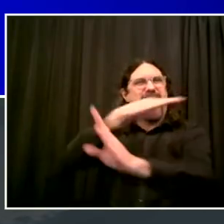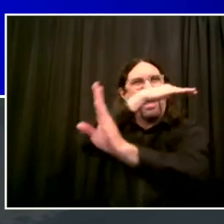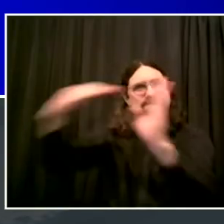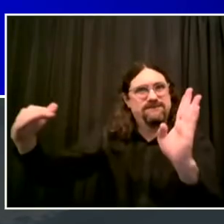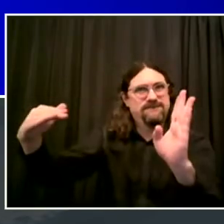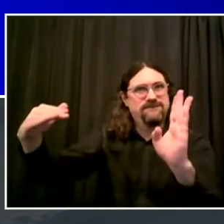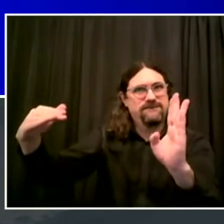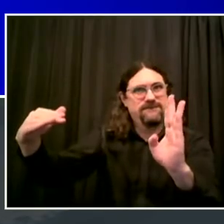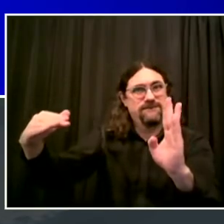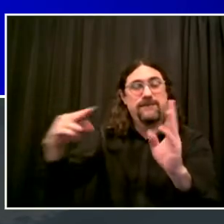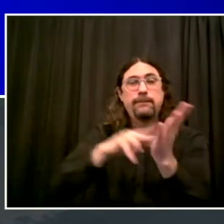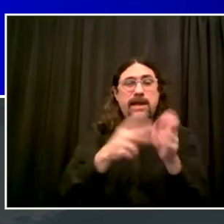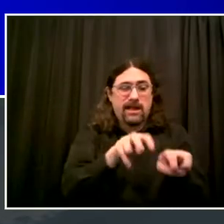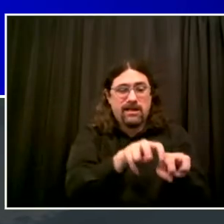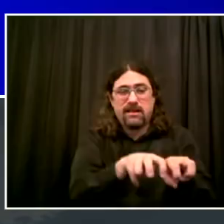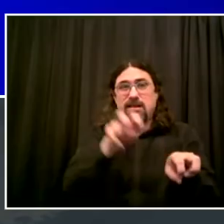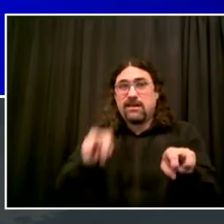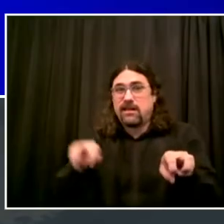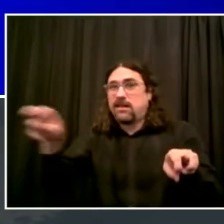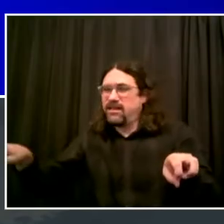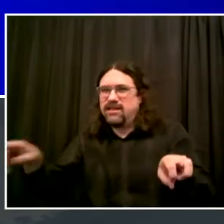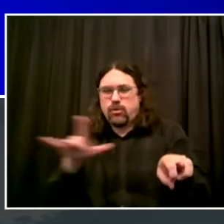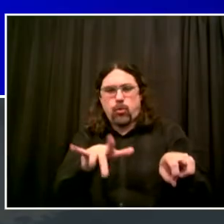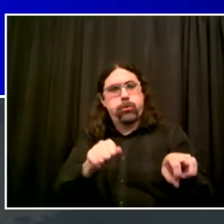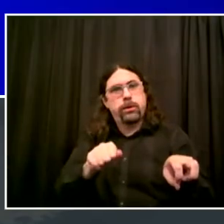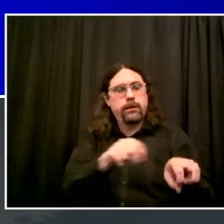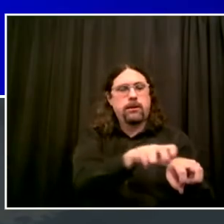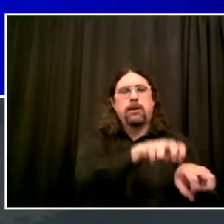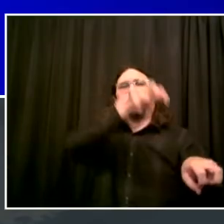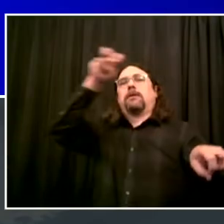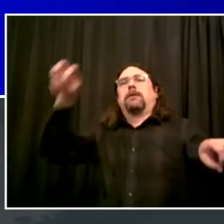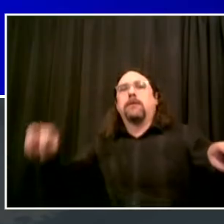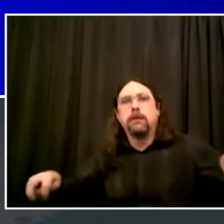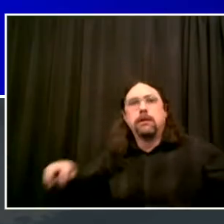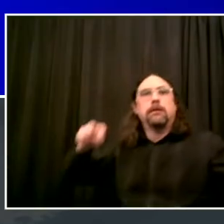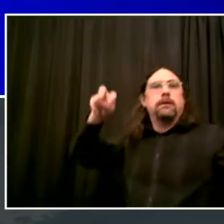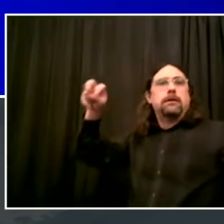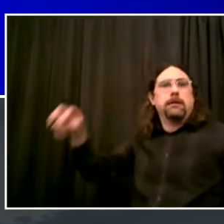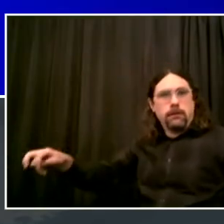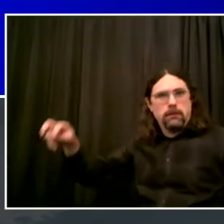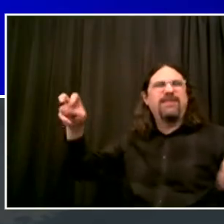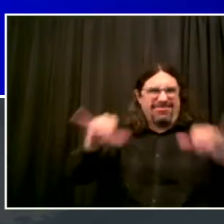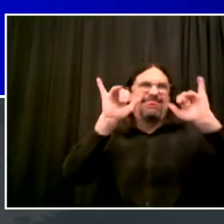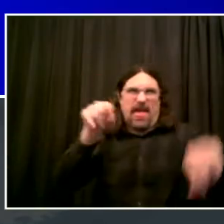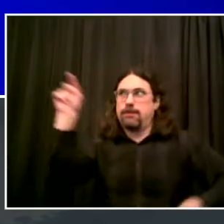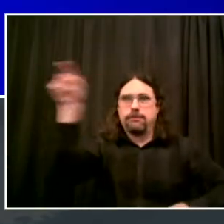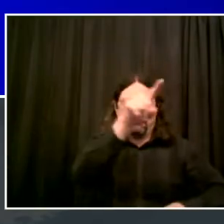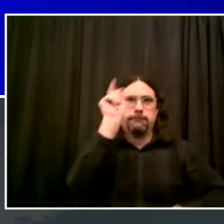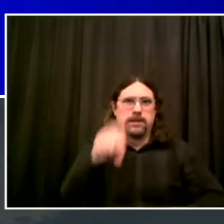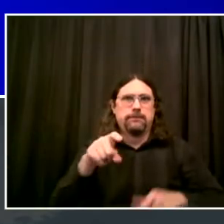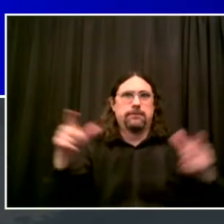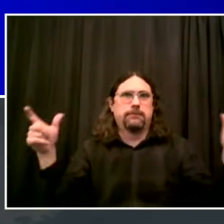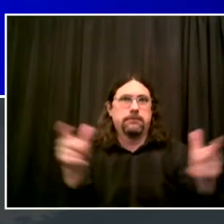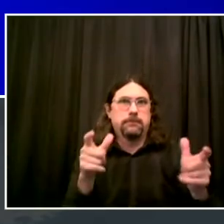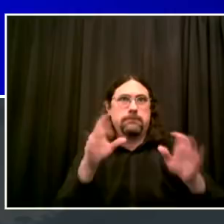NORMAL CAPACITY SO YOU HAVE ROOM FOR PEOPLE TO SPREAD OUT IF THERE ARE TIGHT SPEACS LIKE THE AREA AROUND CAH S